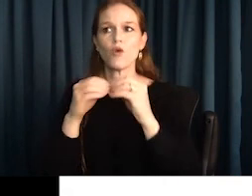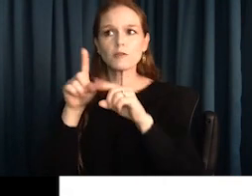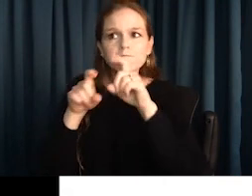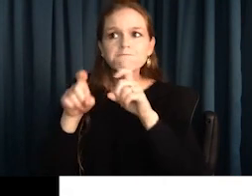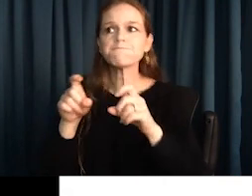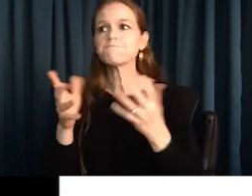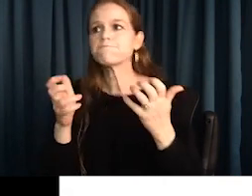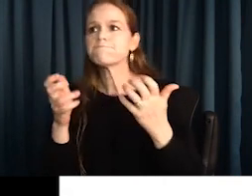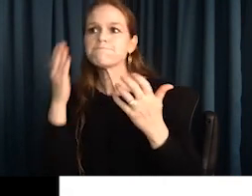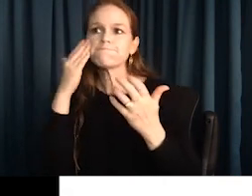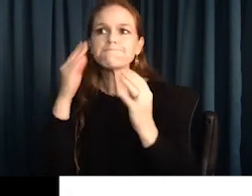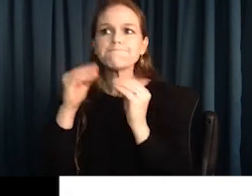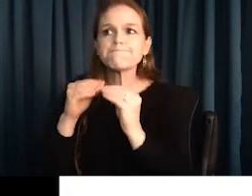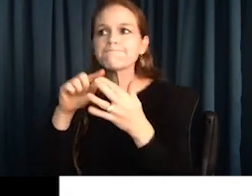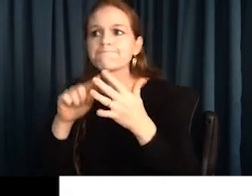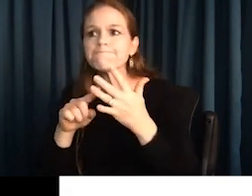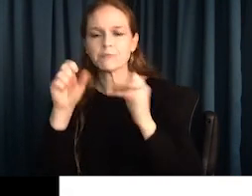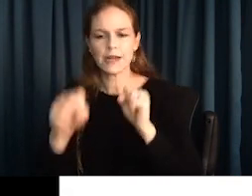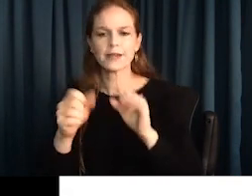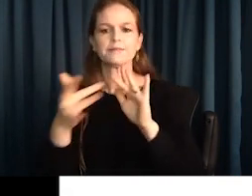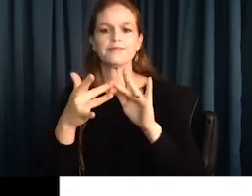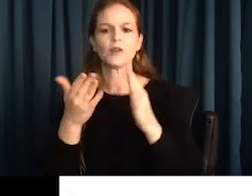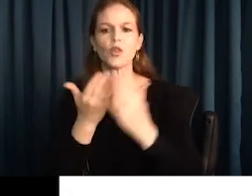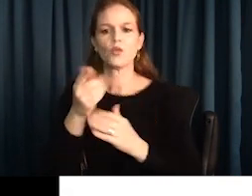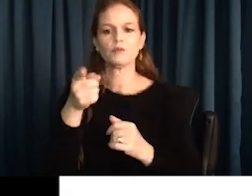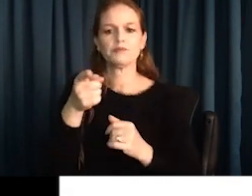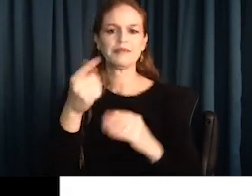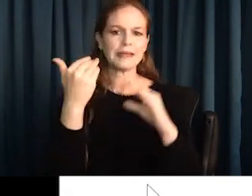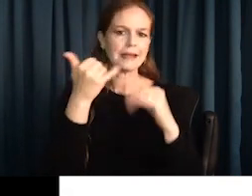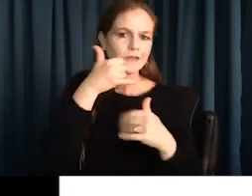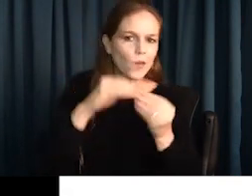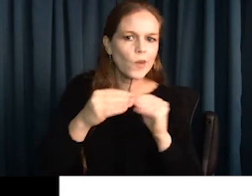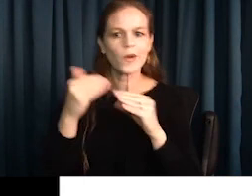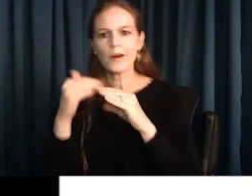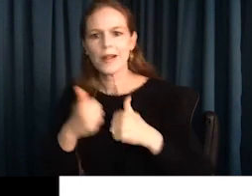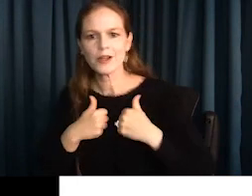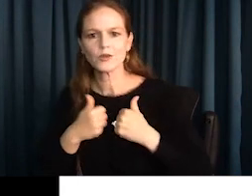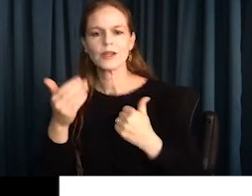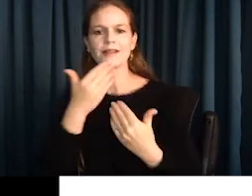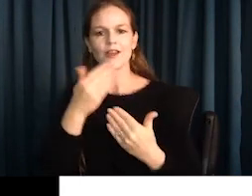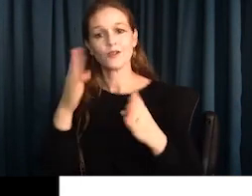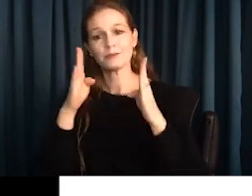you can reach us at this phone number or this email. Thank you for listening and bye bye.